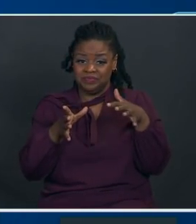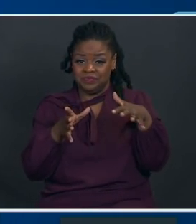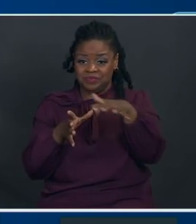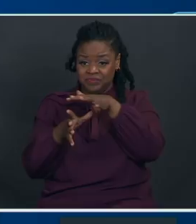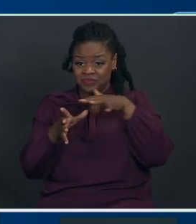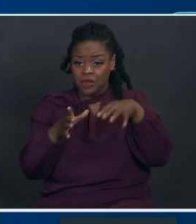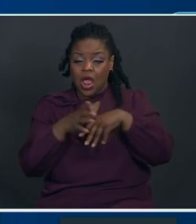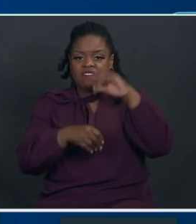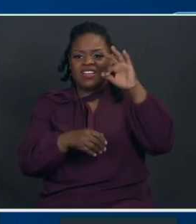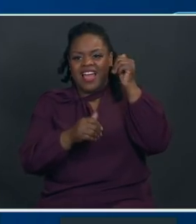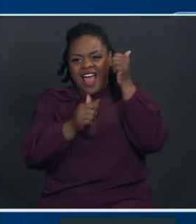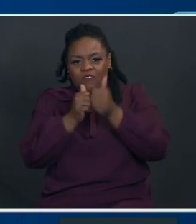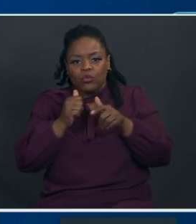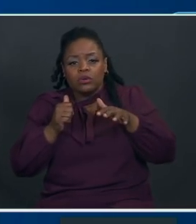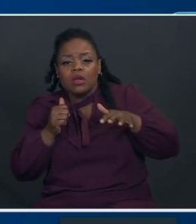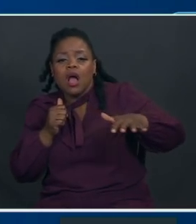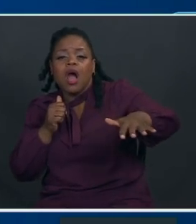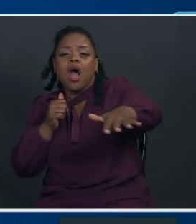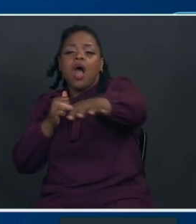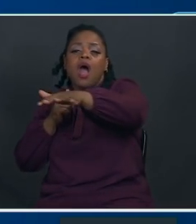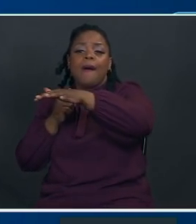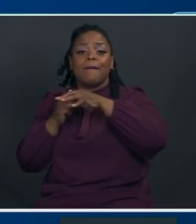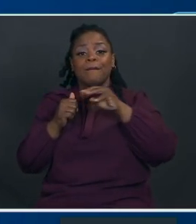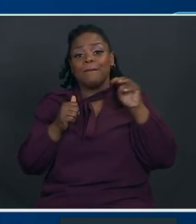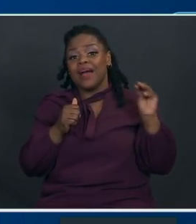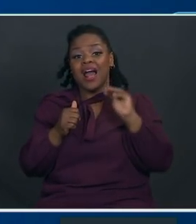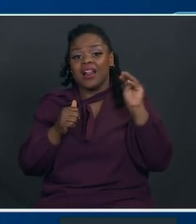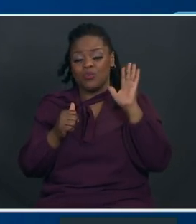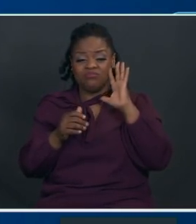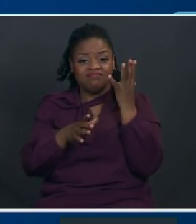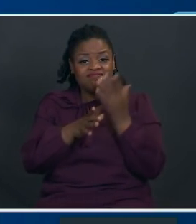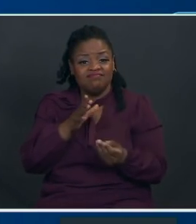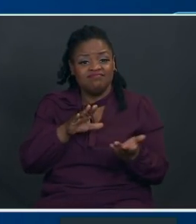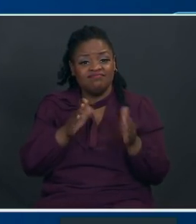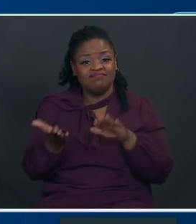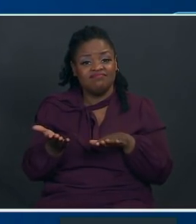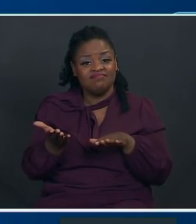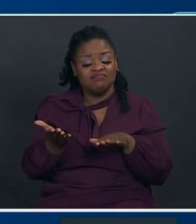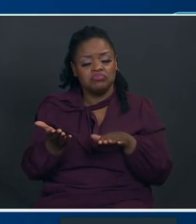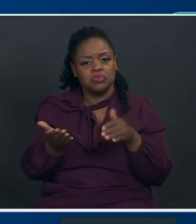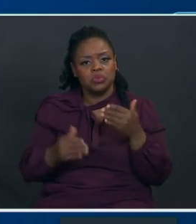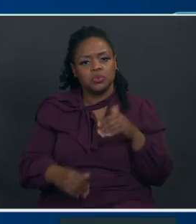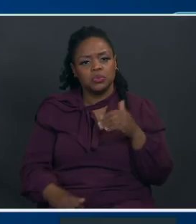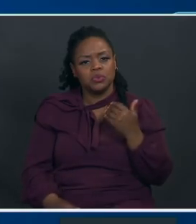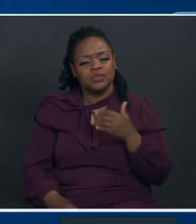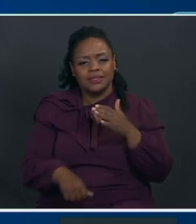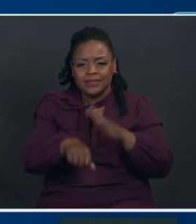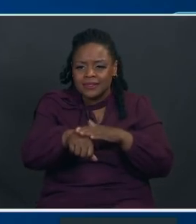who are diagnosed with COVID will die. And while anaphylaxis can be scary, there are effective treatments